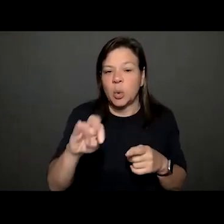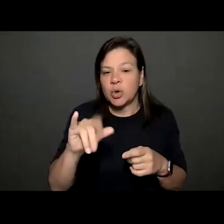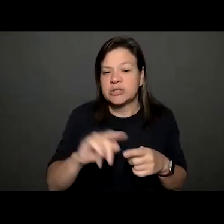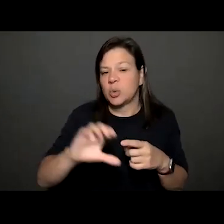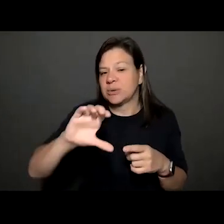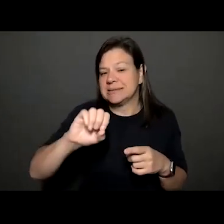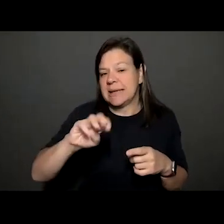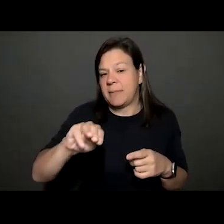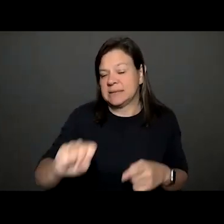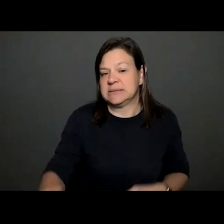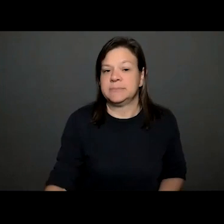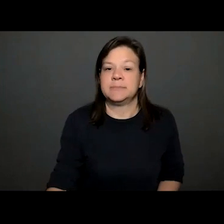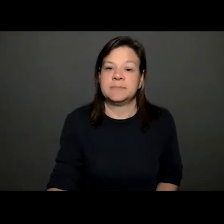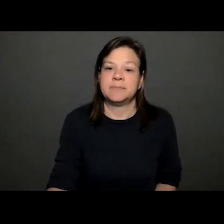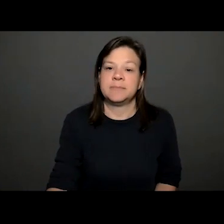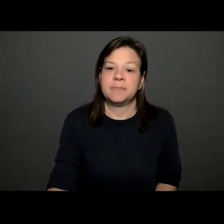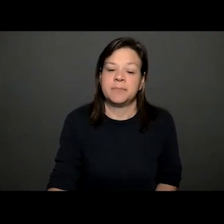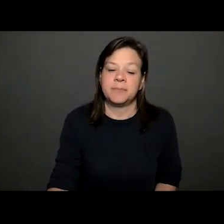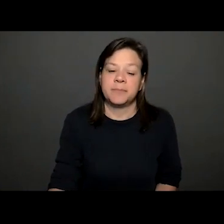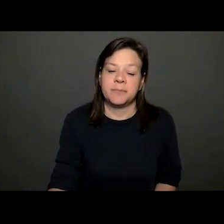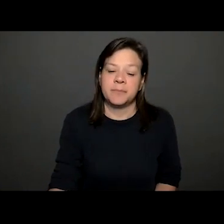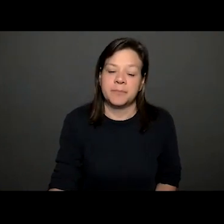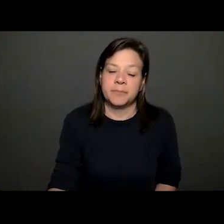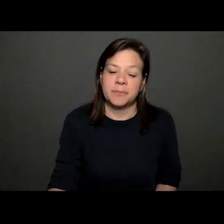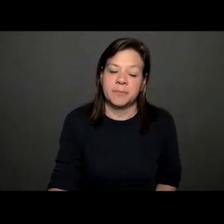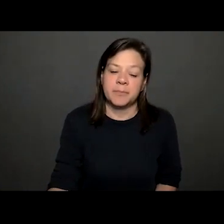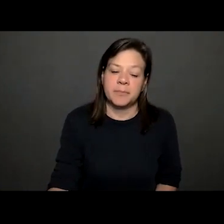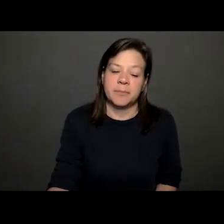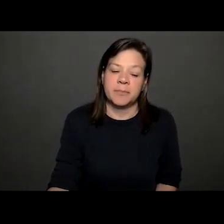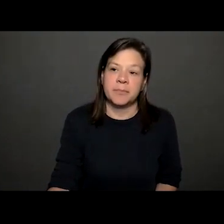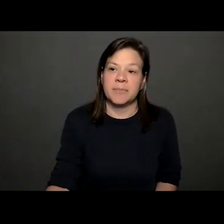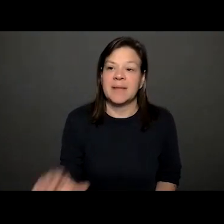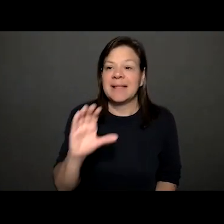THE LABELS WHAT THE HubSpot CRM WILL SHOW USERS WHEN